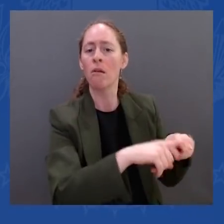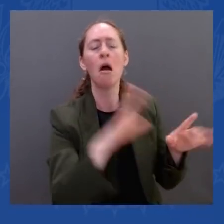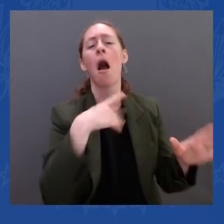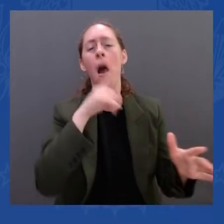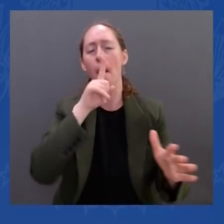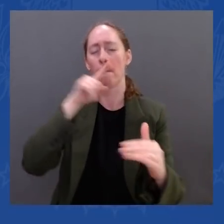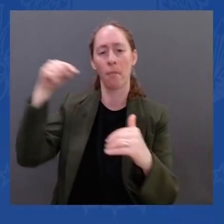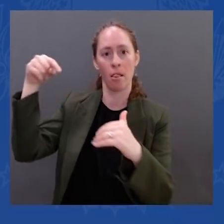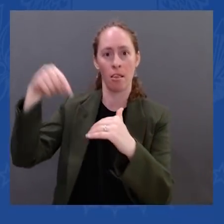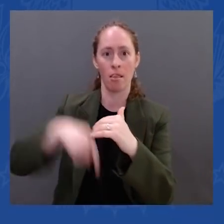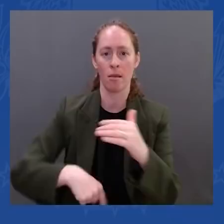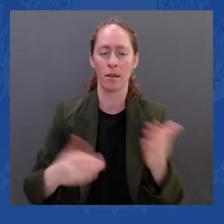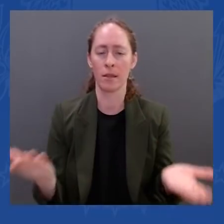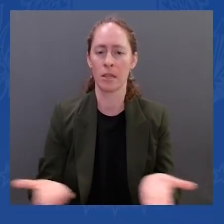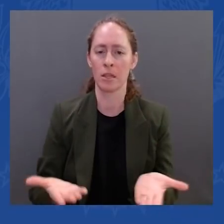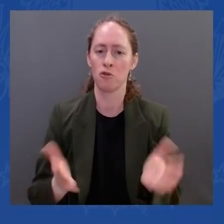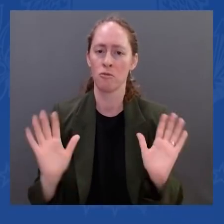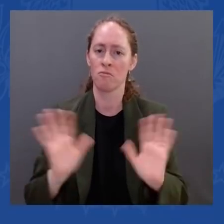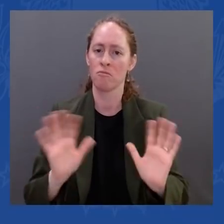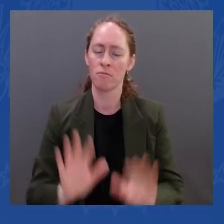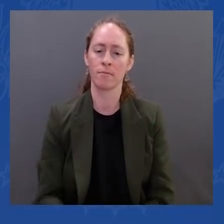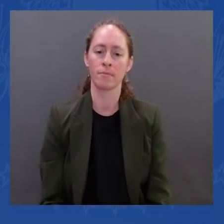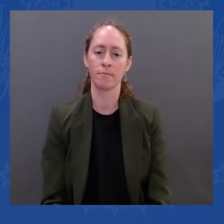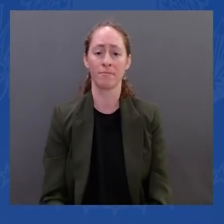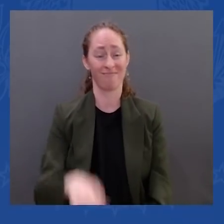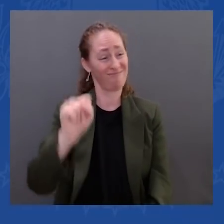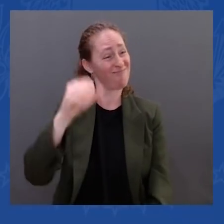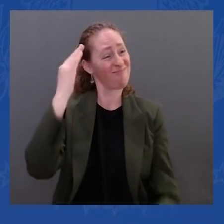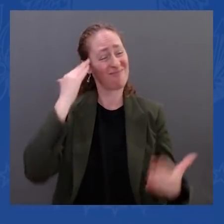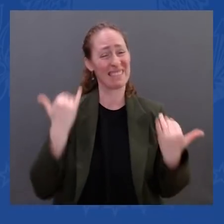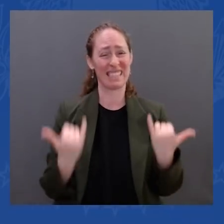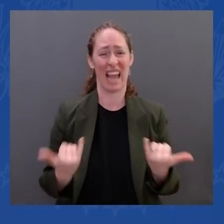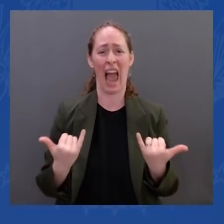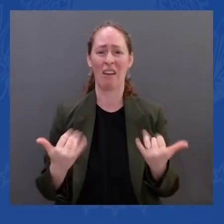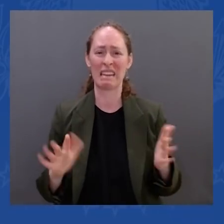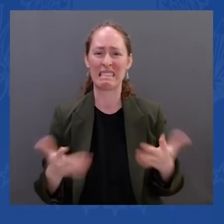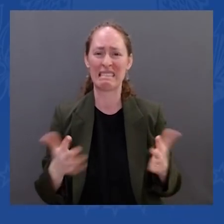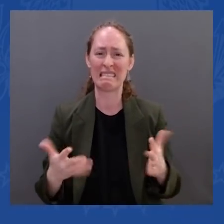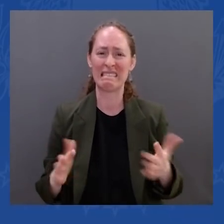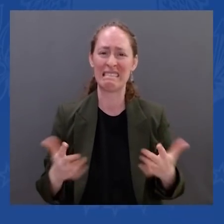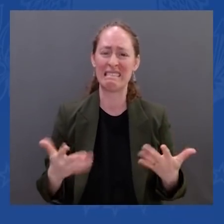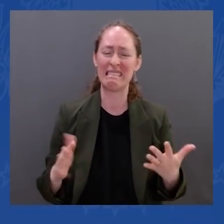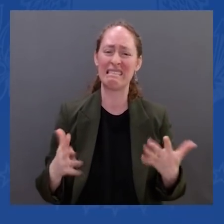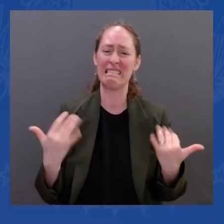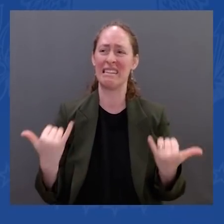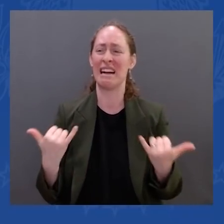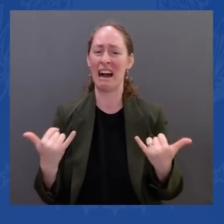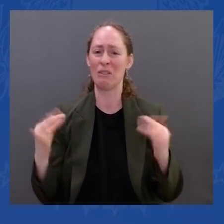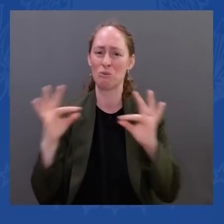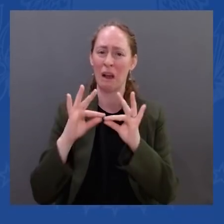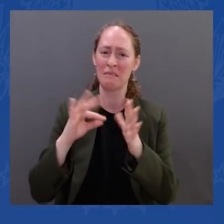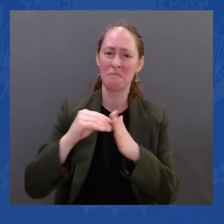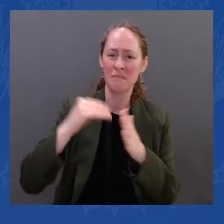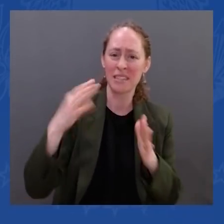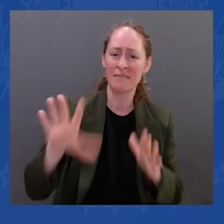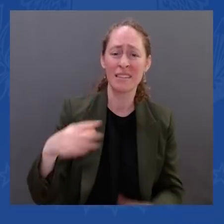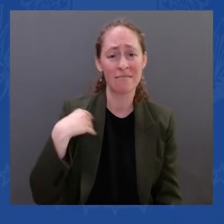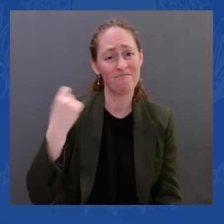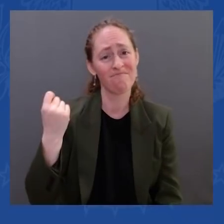The price of gas at the pump is something that I told you -- you heard me say before -- it would be a matter of great discussion at my kitchen table